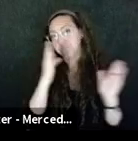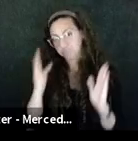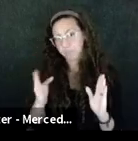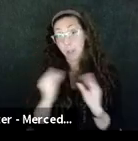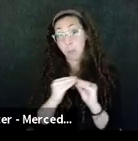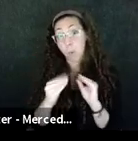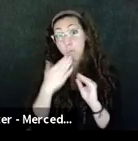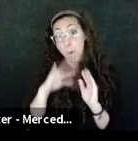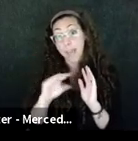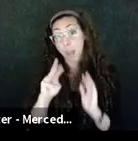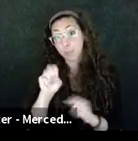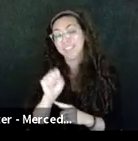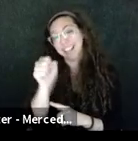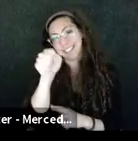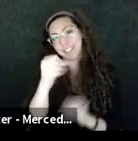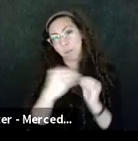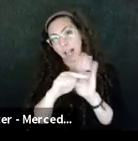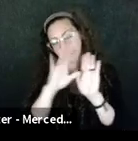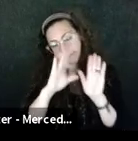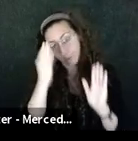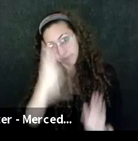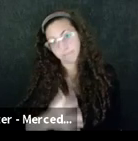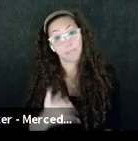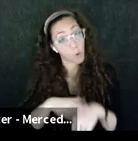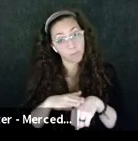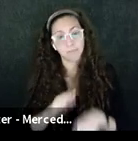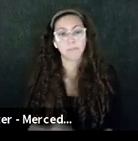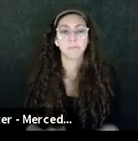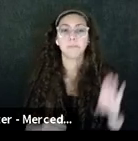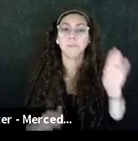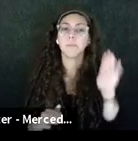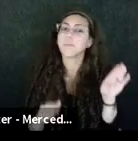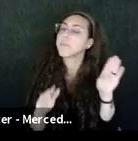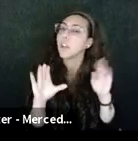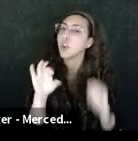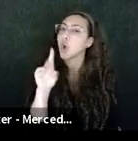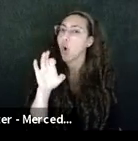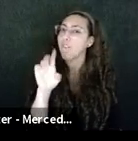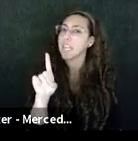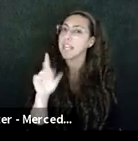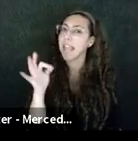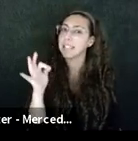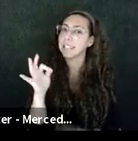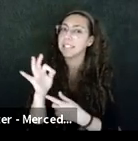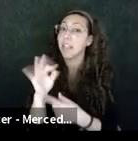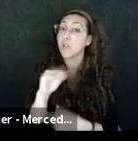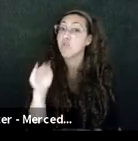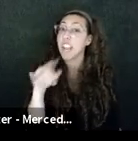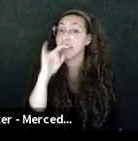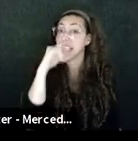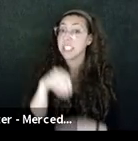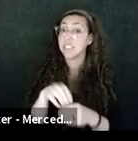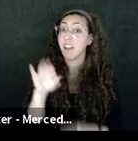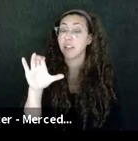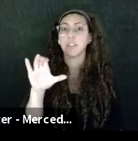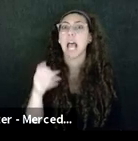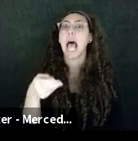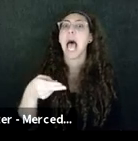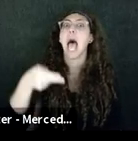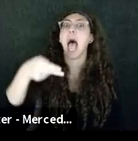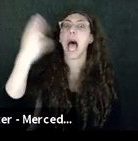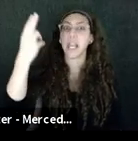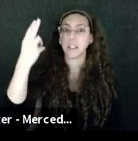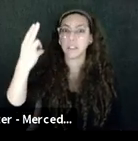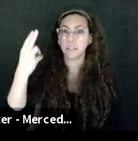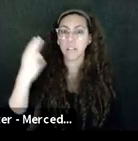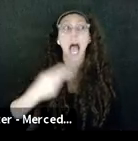Jason Williams: Again, I already talked about this, we're not sure why exactly, but the rate of kids in foster care right now is way higher than it normally is seriously over the last 10 years